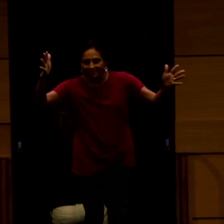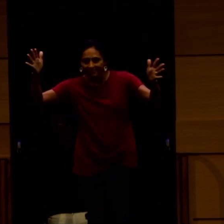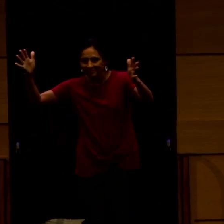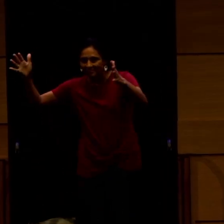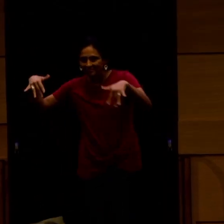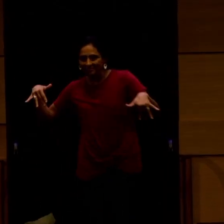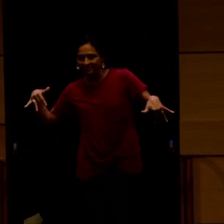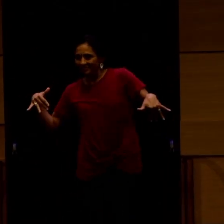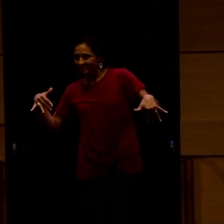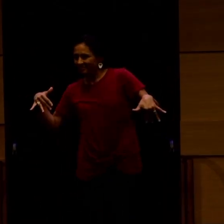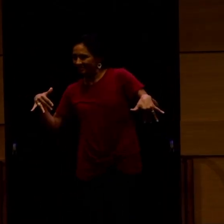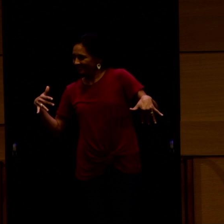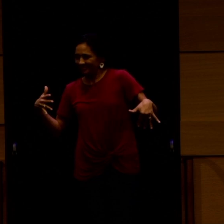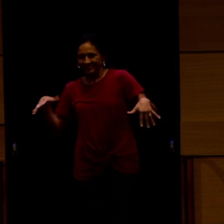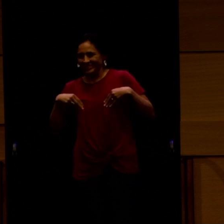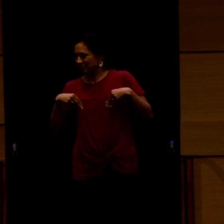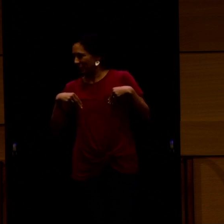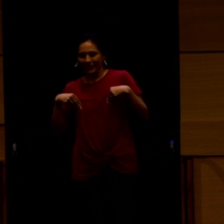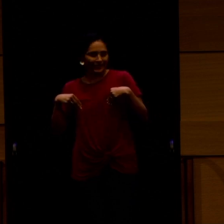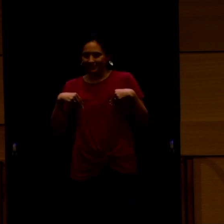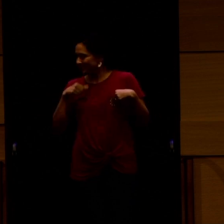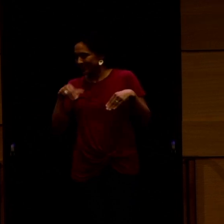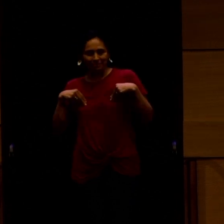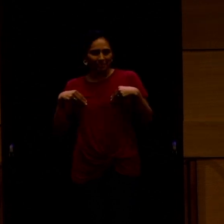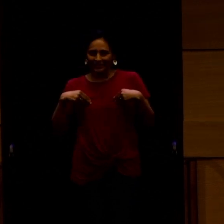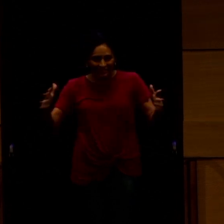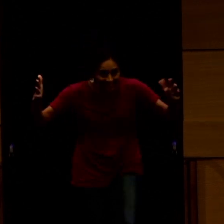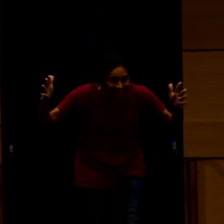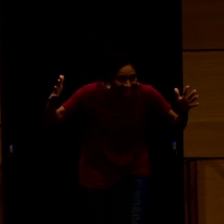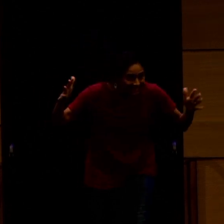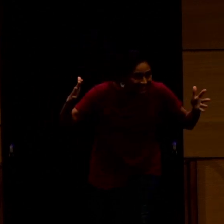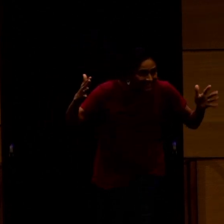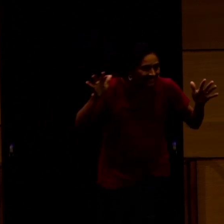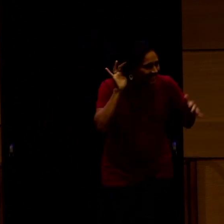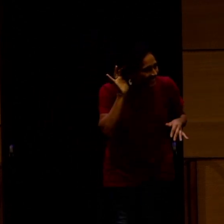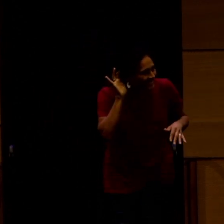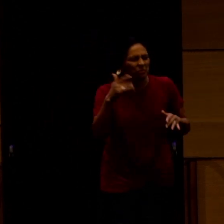Hand waving. Y'all are quiet. That’s not acceptable. Hand wave, come on. let me hear you.